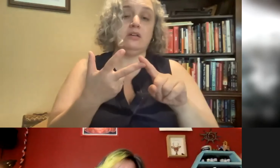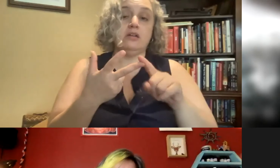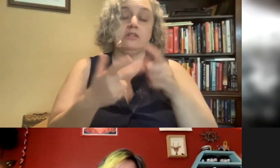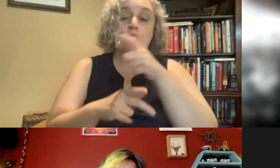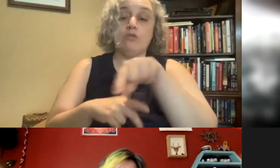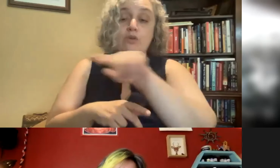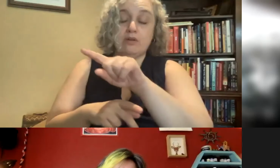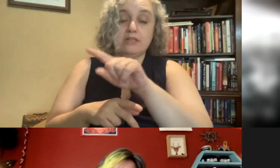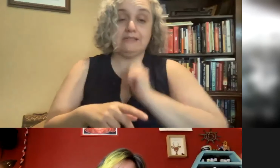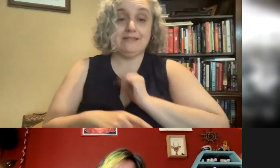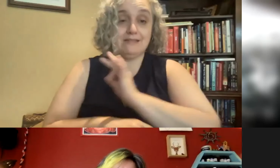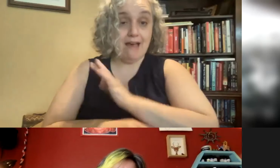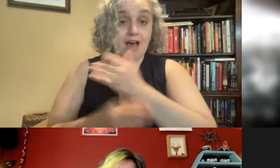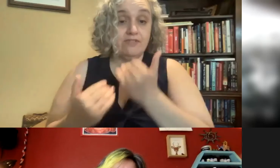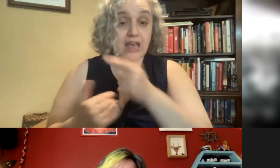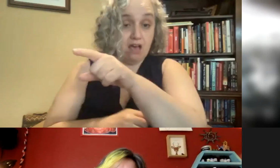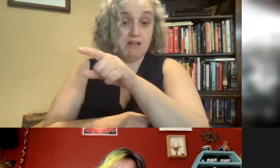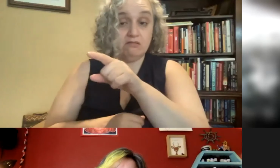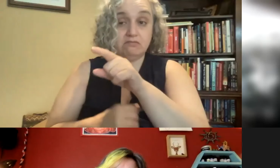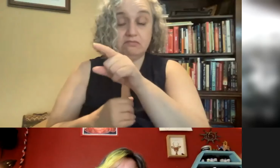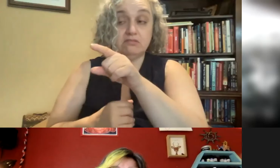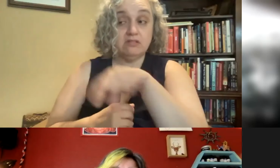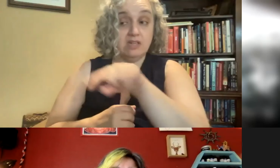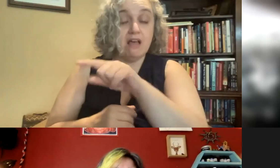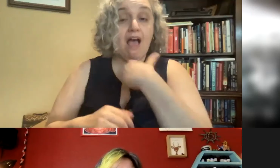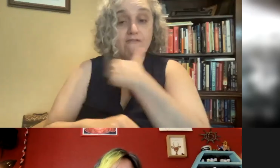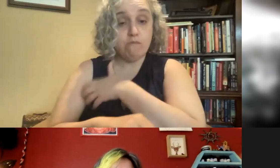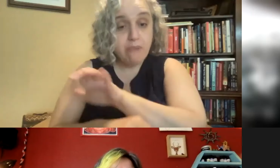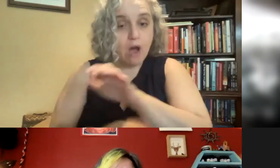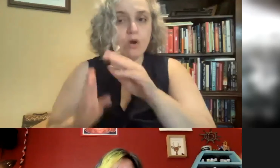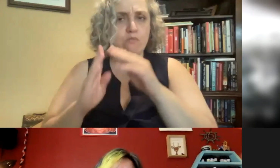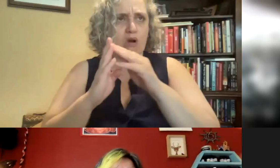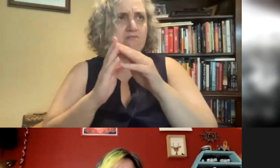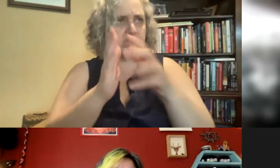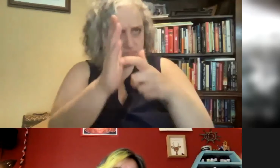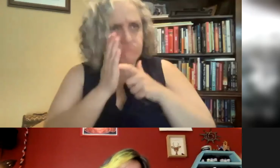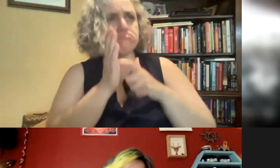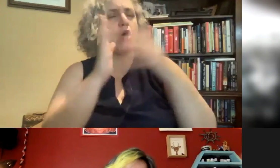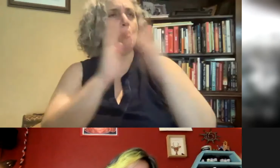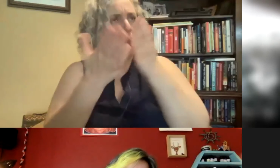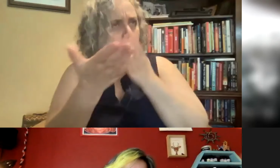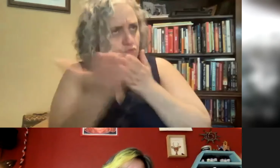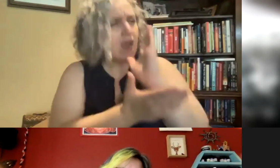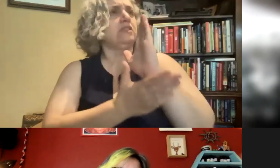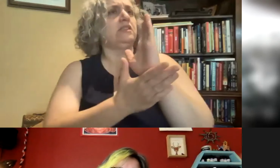to ask and demand for more rights.